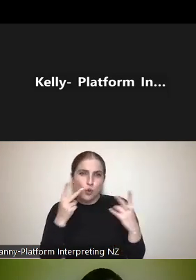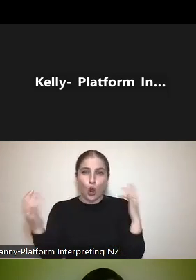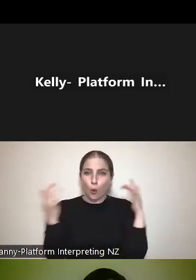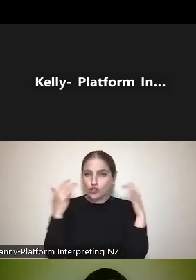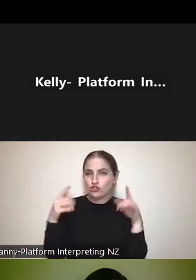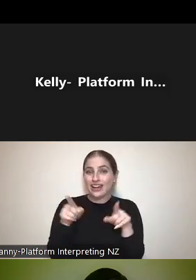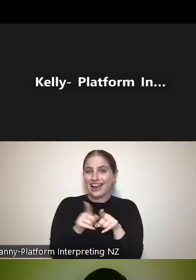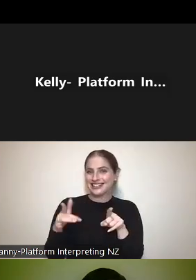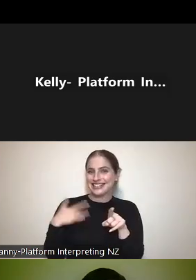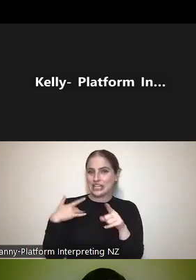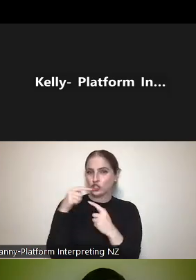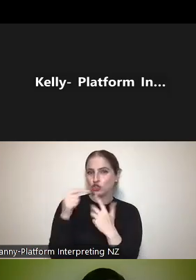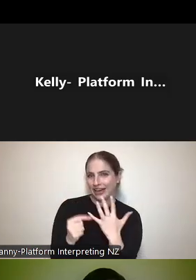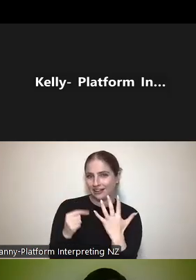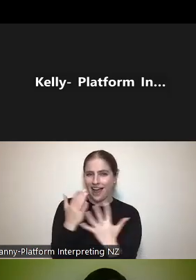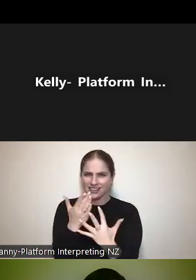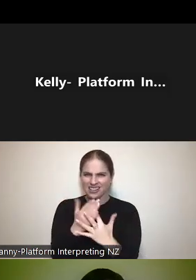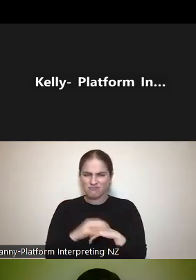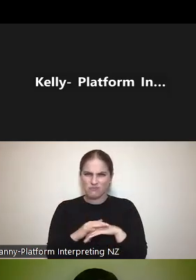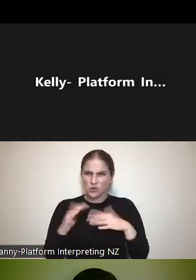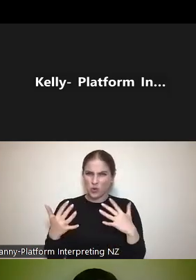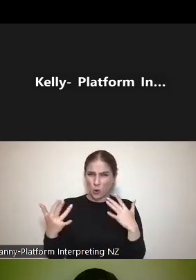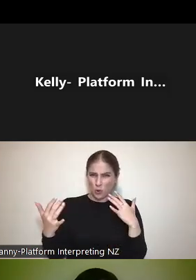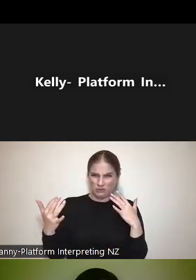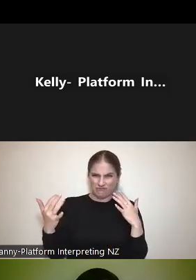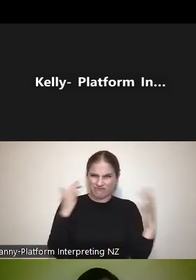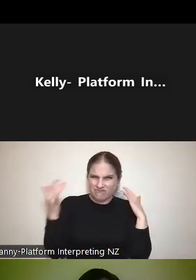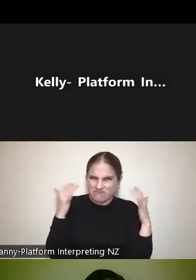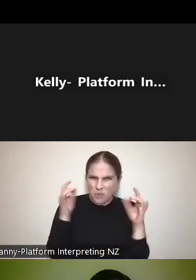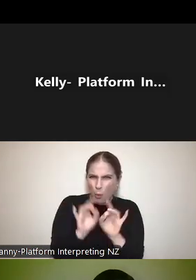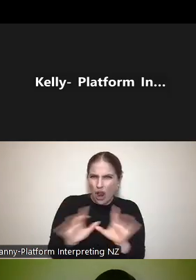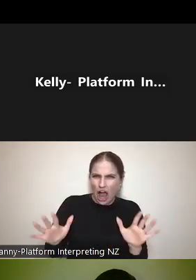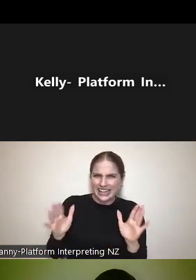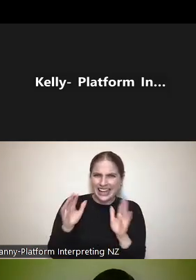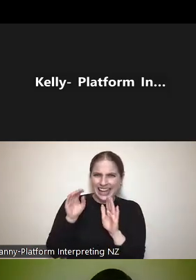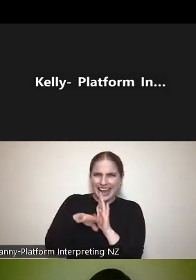What's the sound like? Is the space really echoey? Is it really muffled?